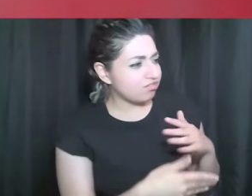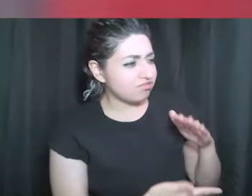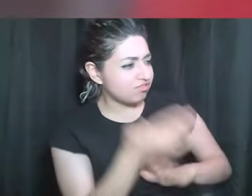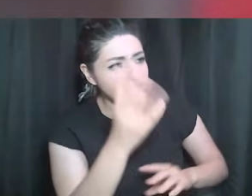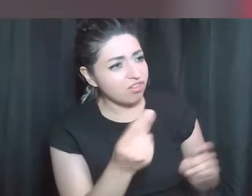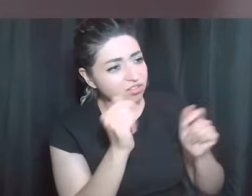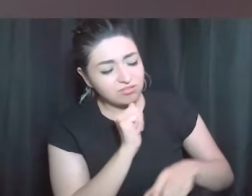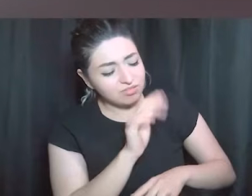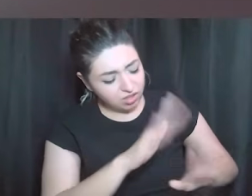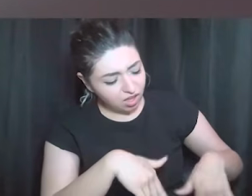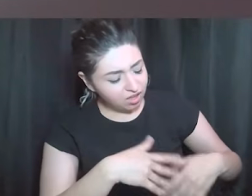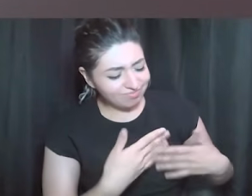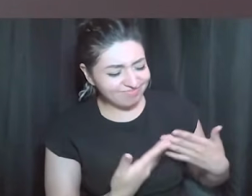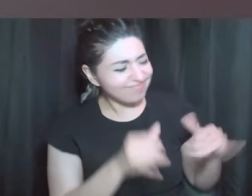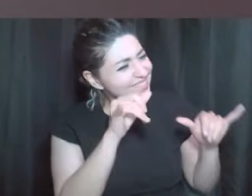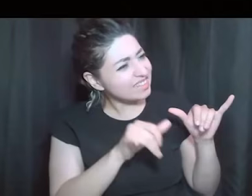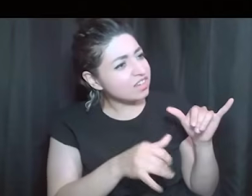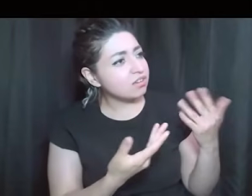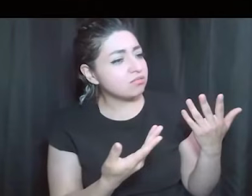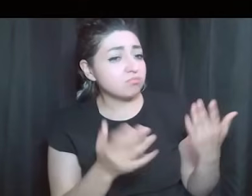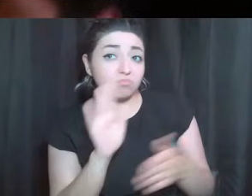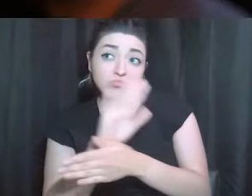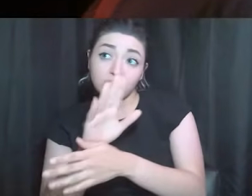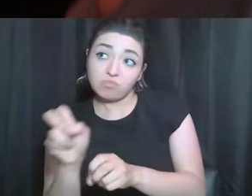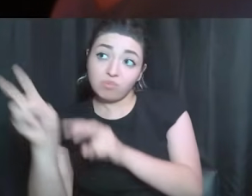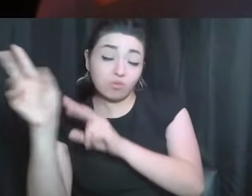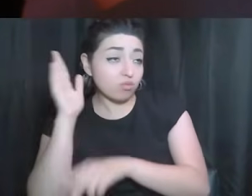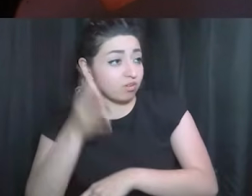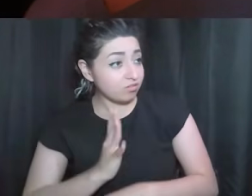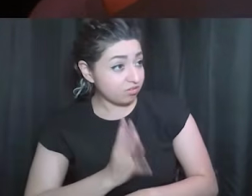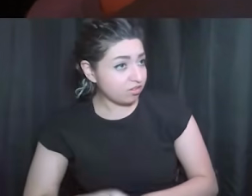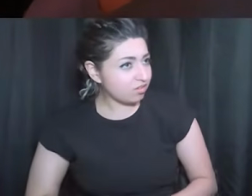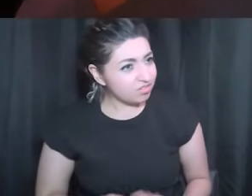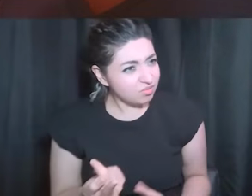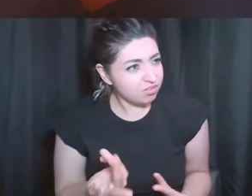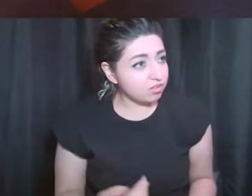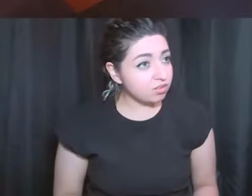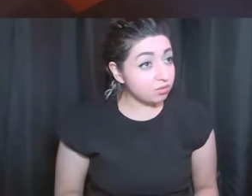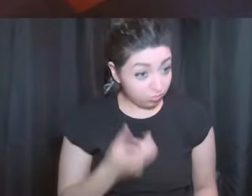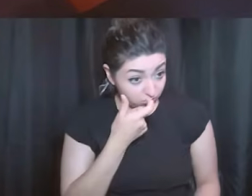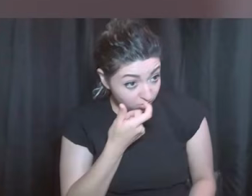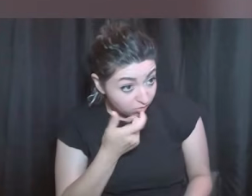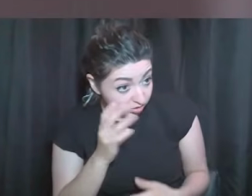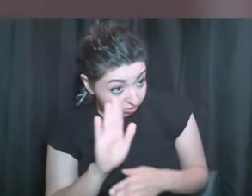Don't need to dip out so fast. If you stick around, maybe I'll put on a movie or something. You ever seen a movie?